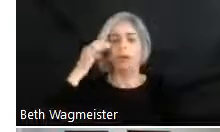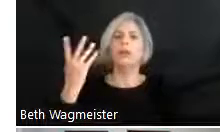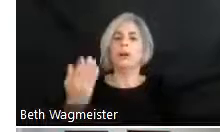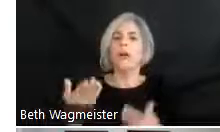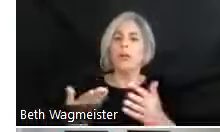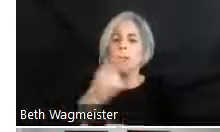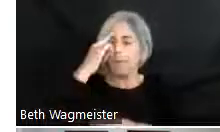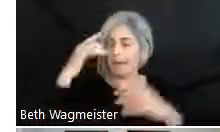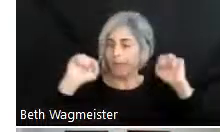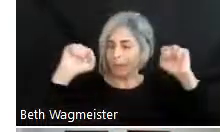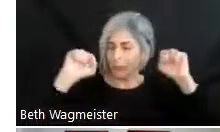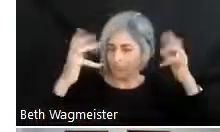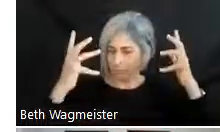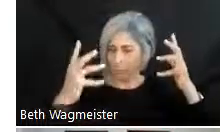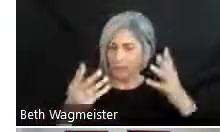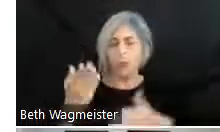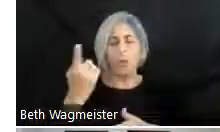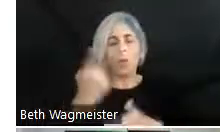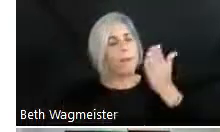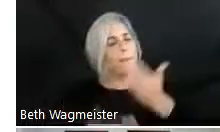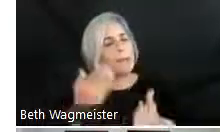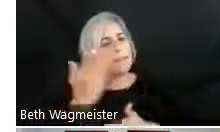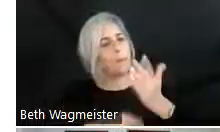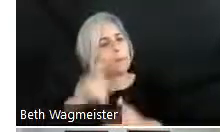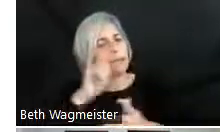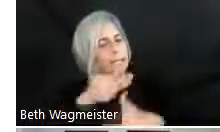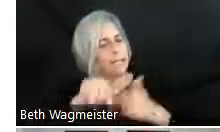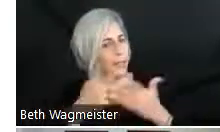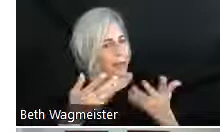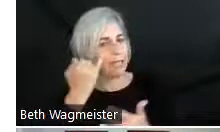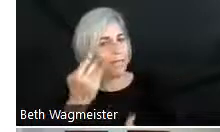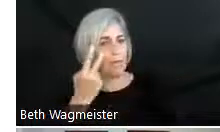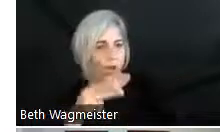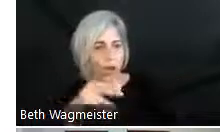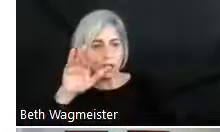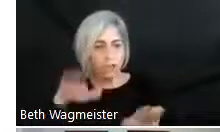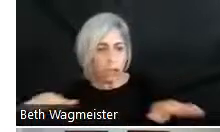exercise. What maybe someone would be thinking about if they saw a child who is walking with